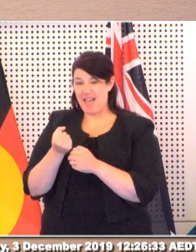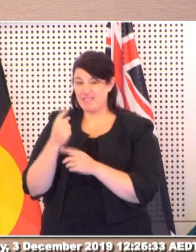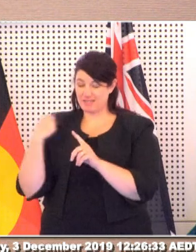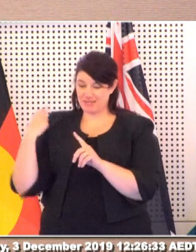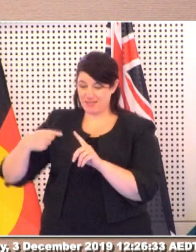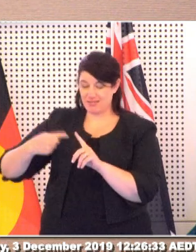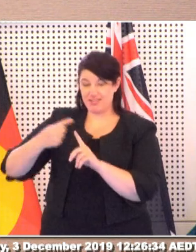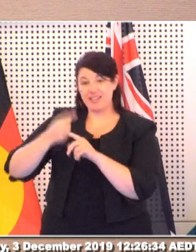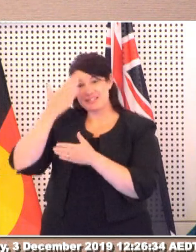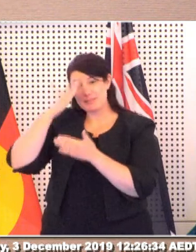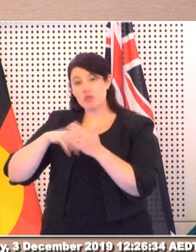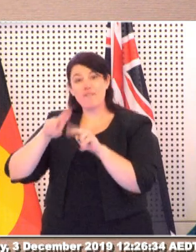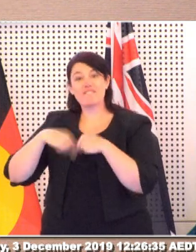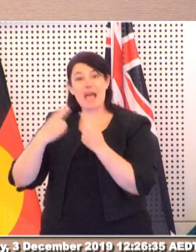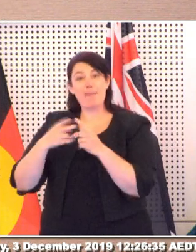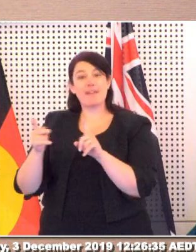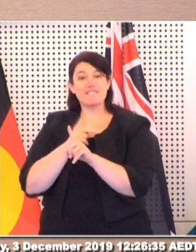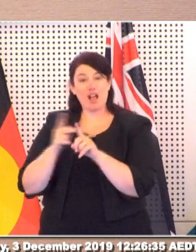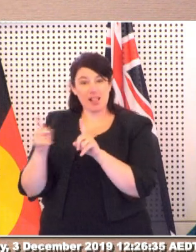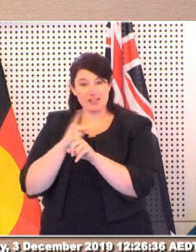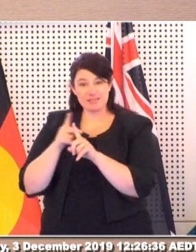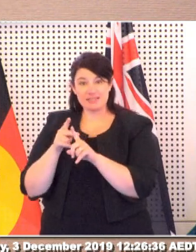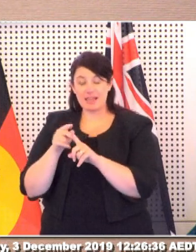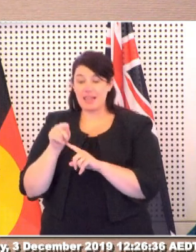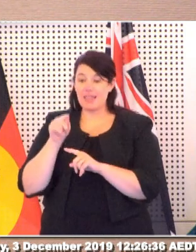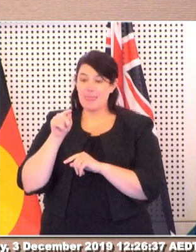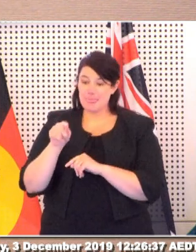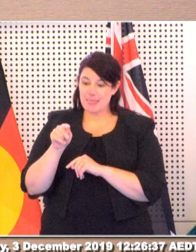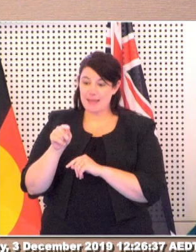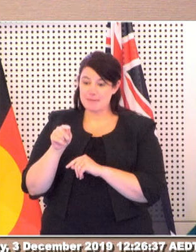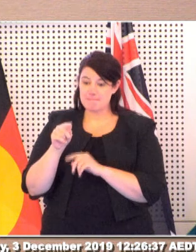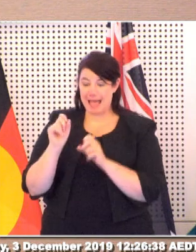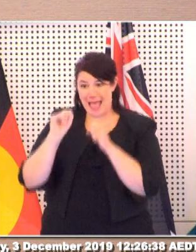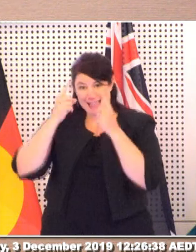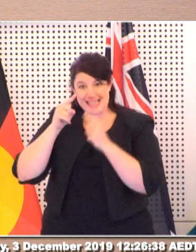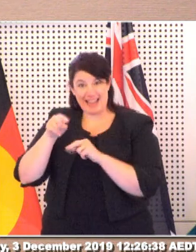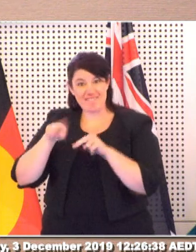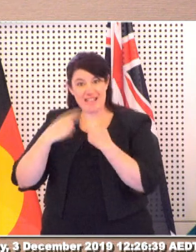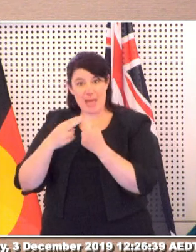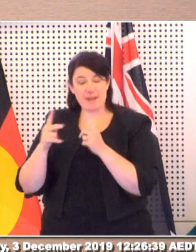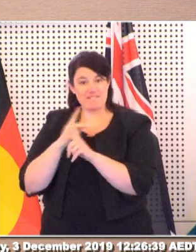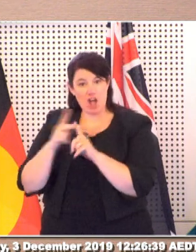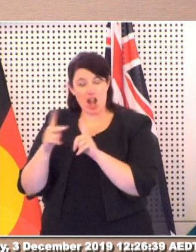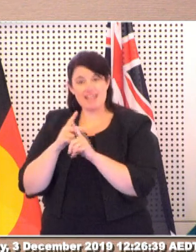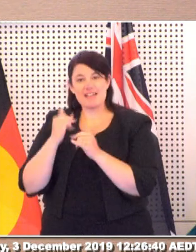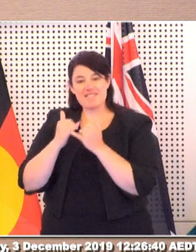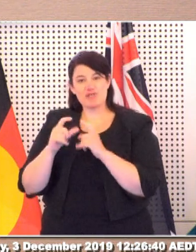I think that that is another difficult and delicate task but one that’s incredibly important for the Commission to explore.